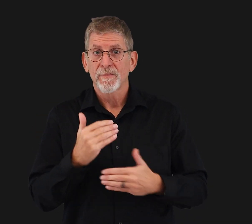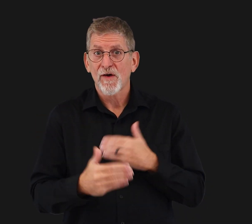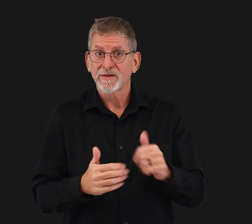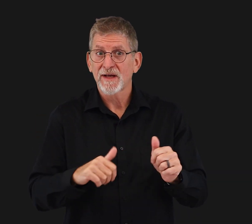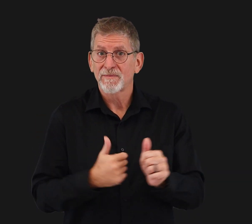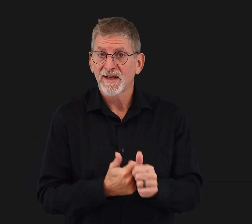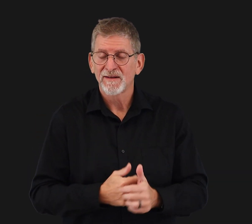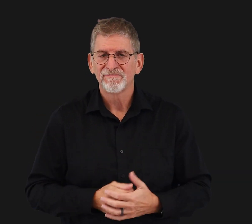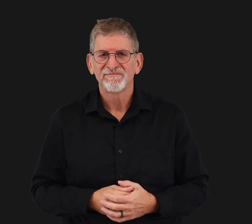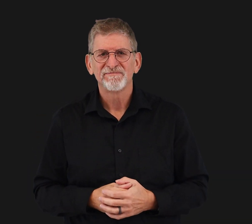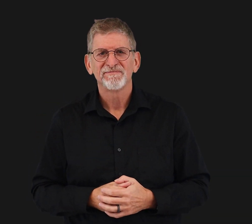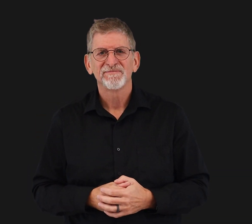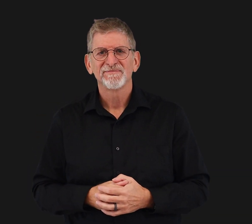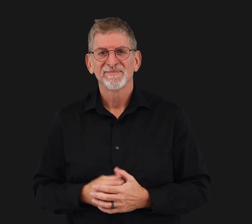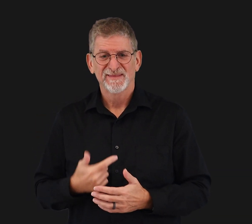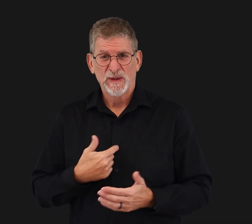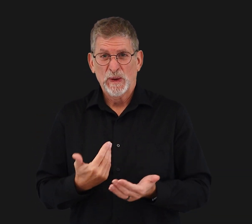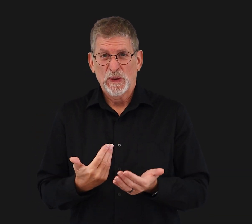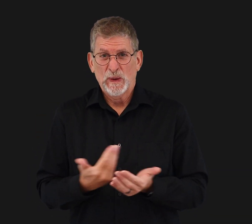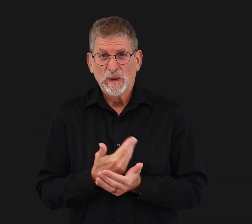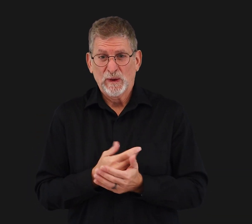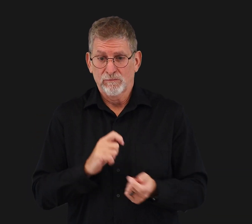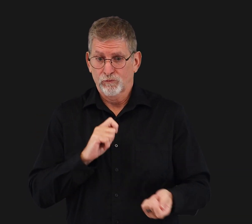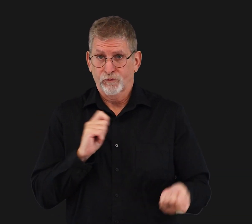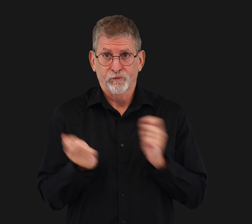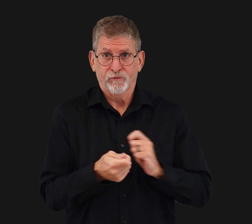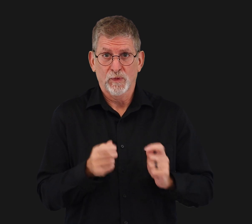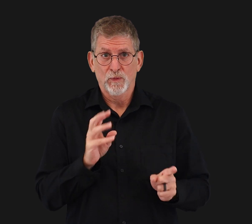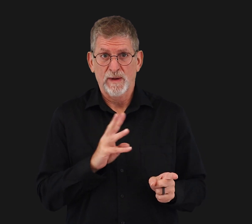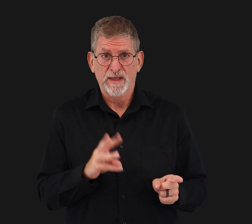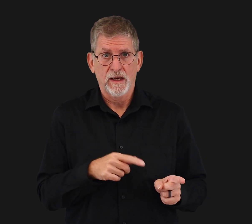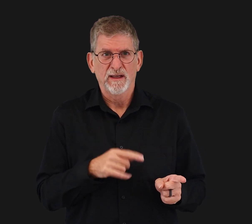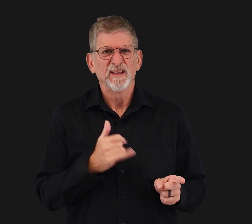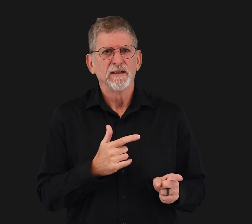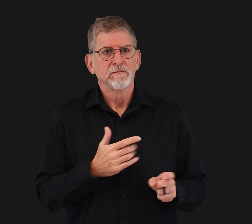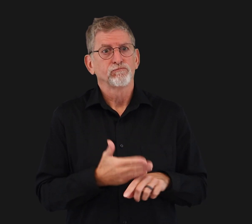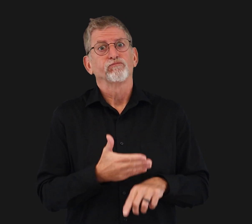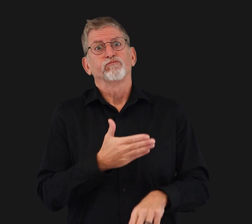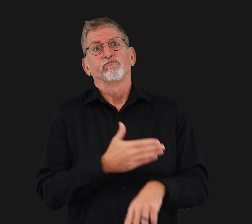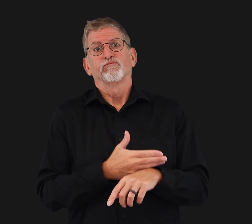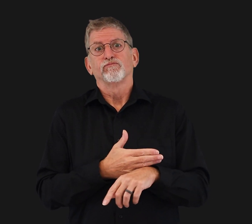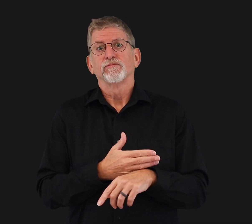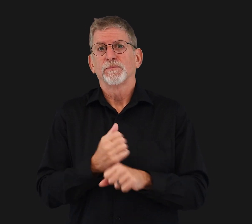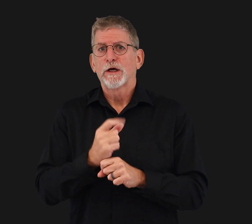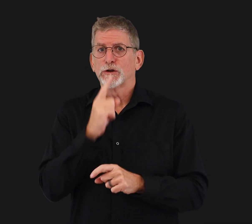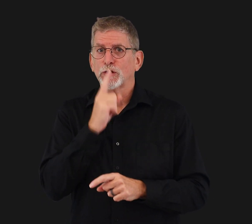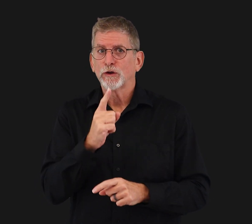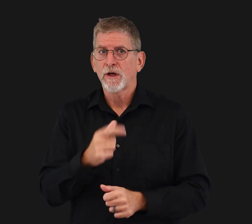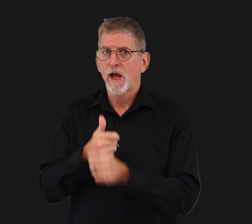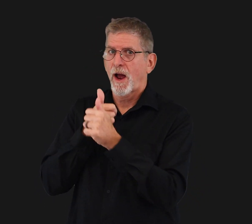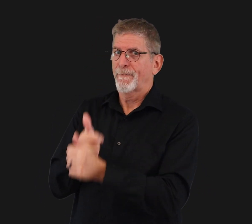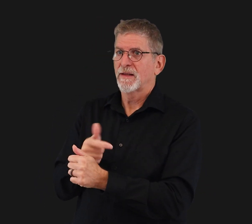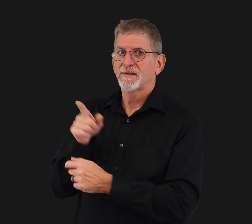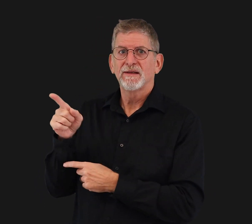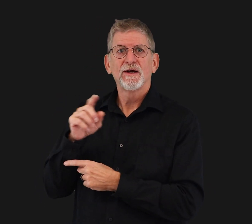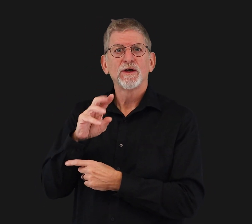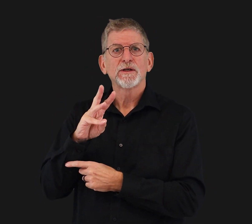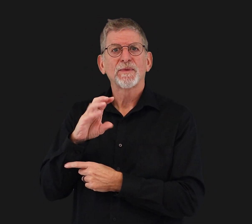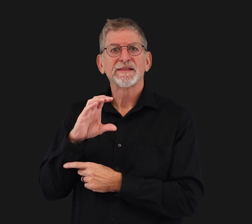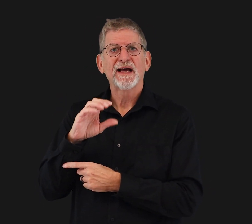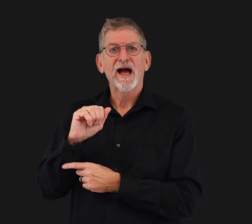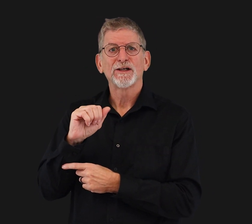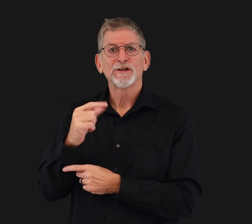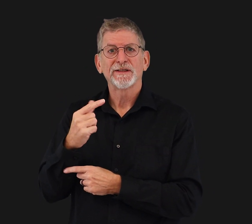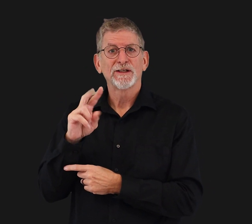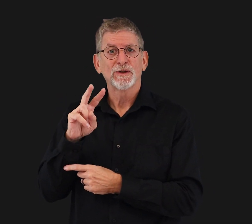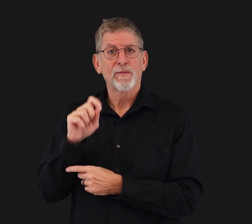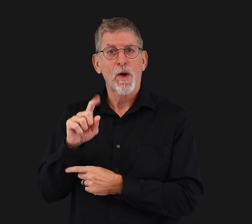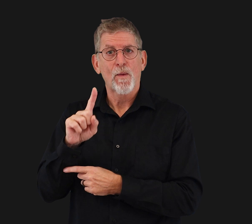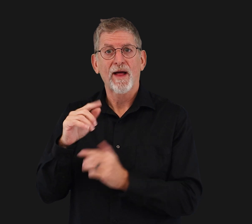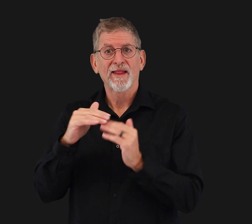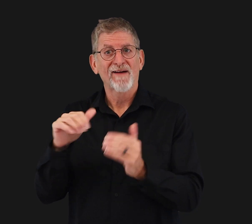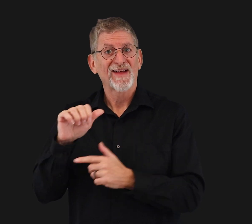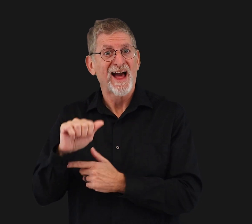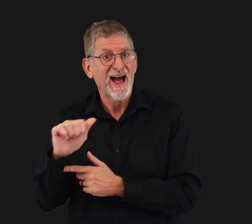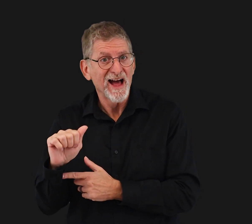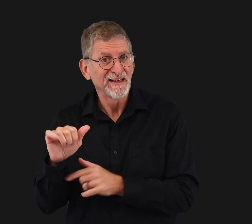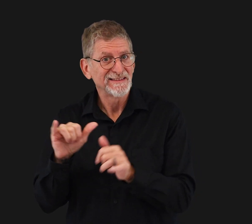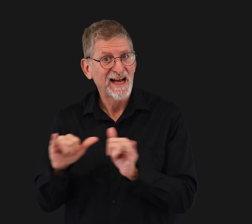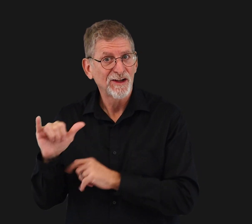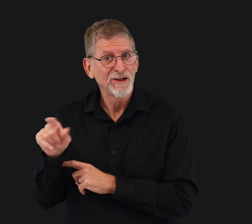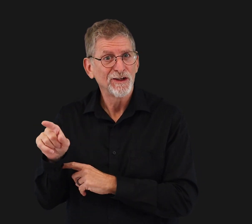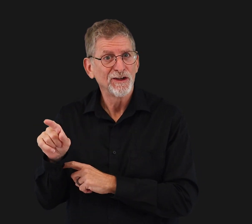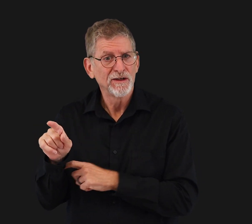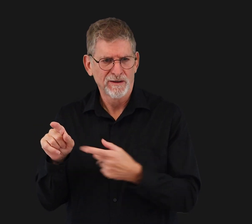• Our newly revamped website better ensures compliance with the WCAG 2.1 Level AA standards.